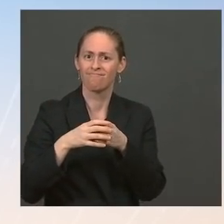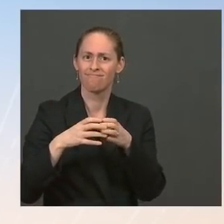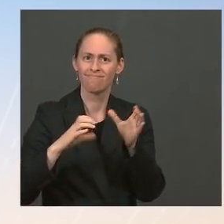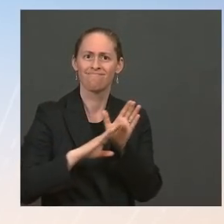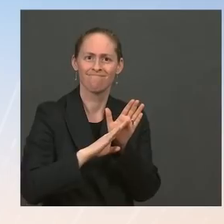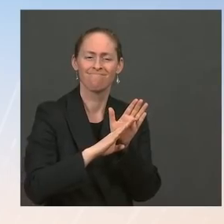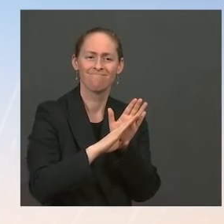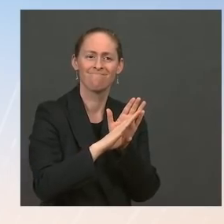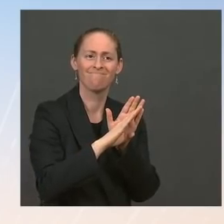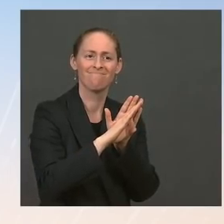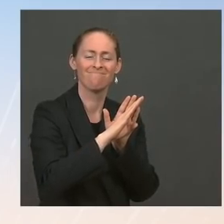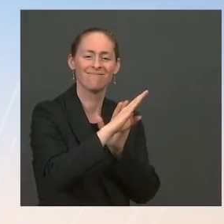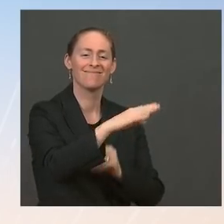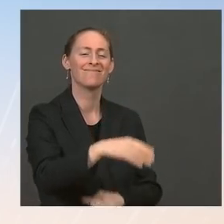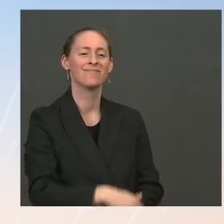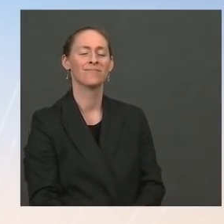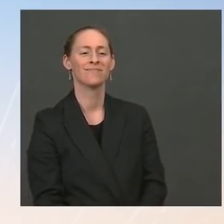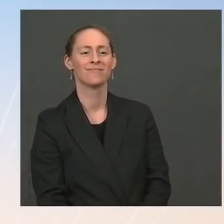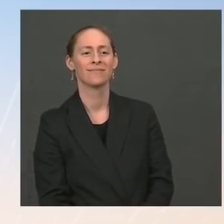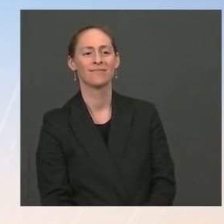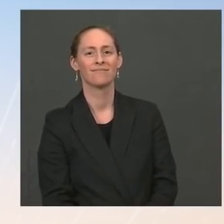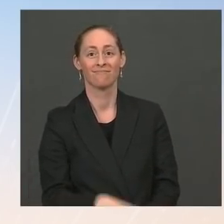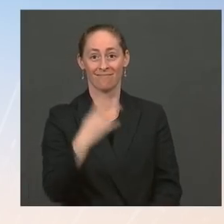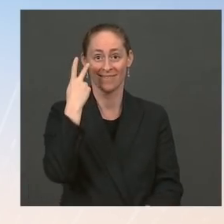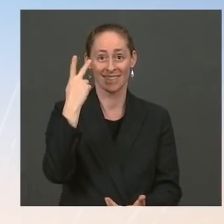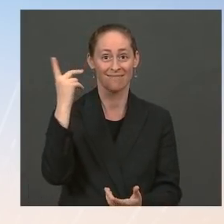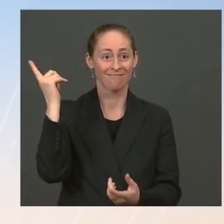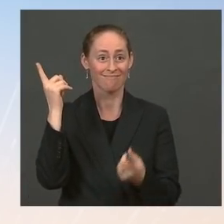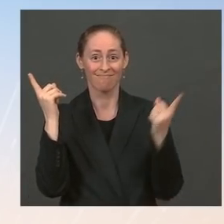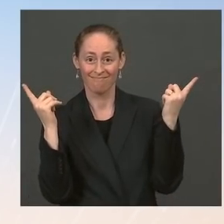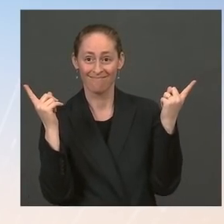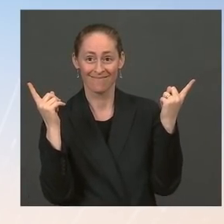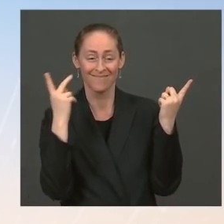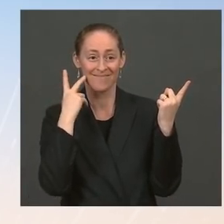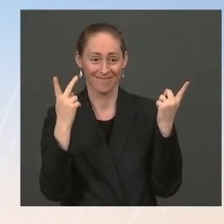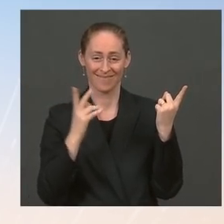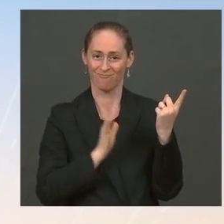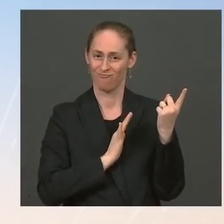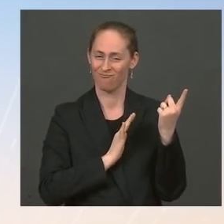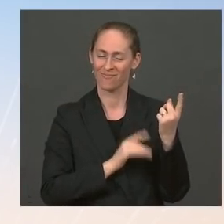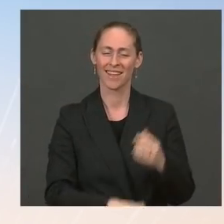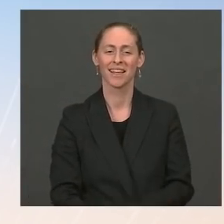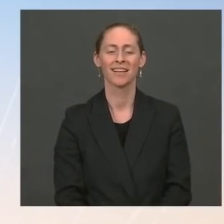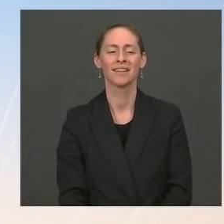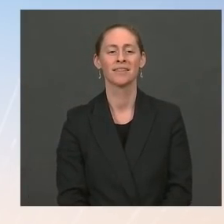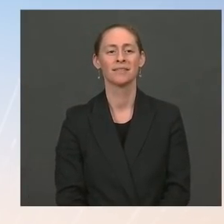show you some visuals as evidence of that. So, let me start: Today's unemployment claims data